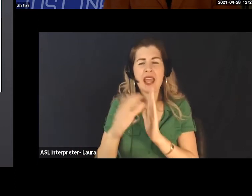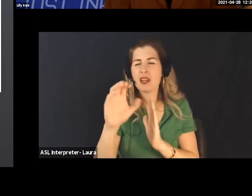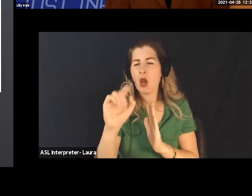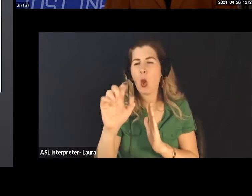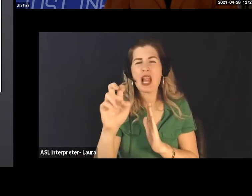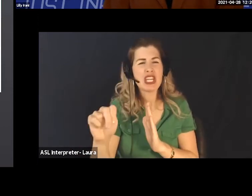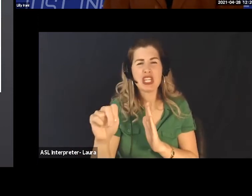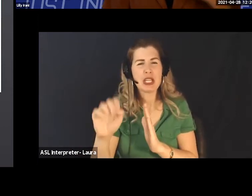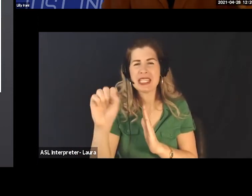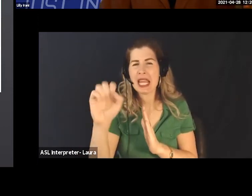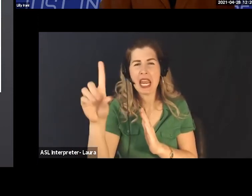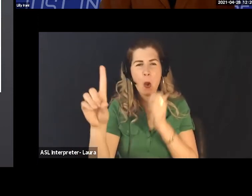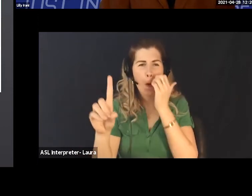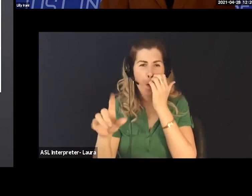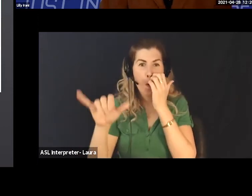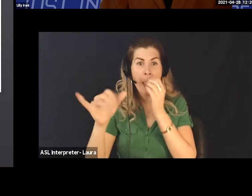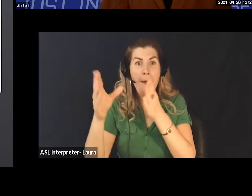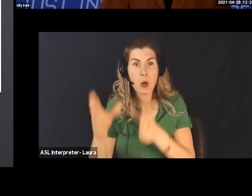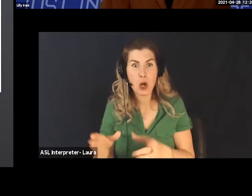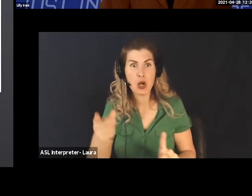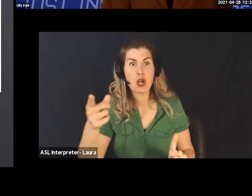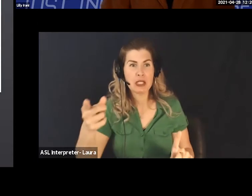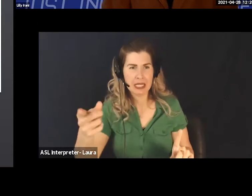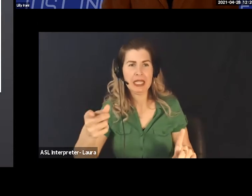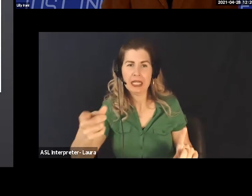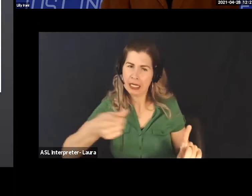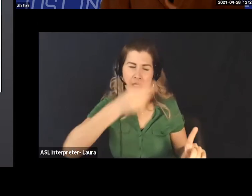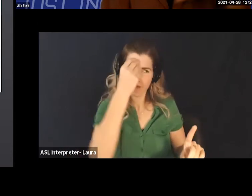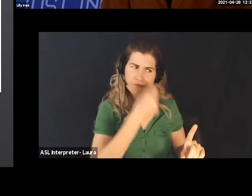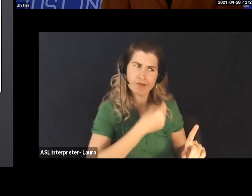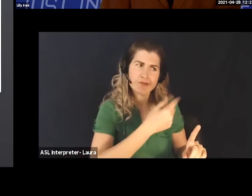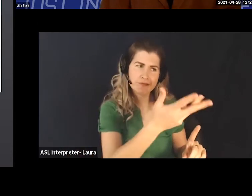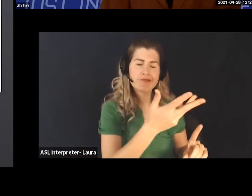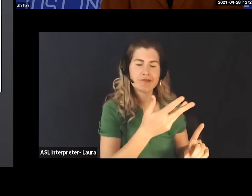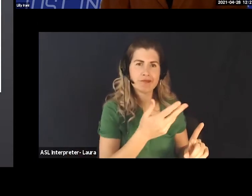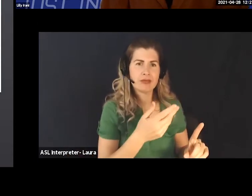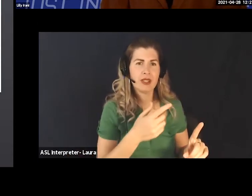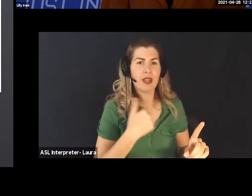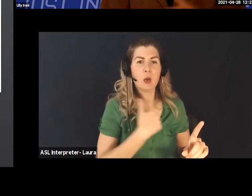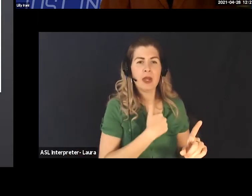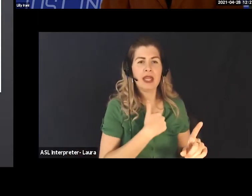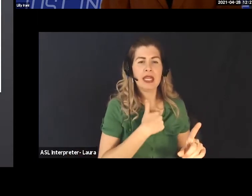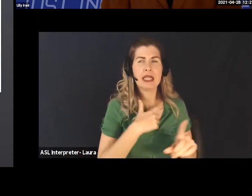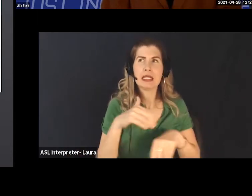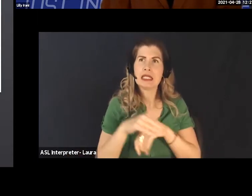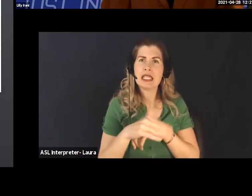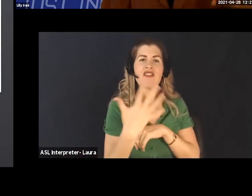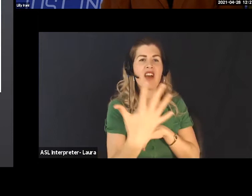that person let the rest of us who are involved in that group? No. And yeah, we sent about five people to that meeting at